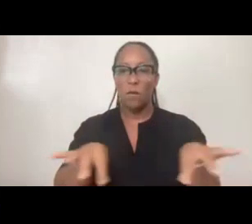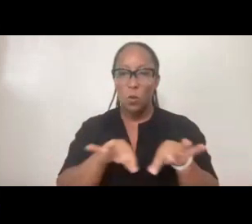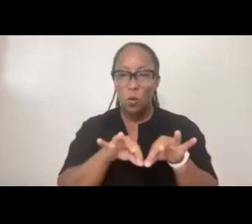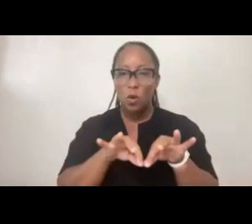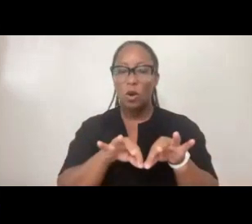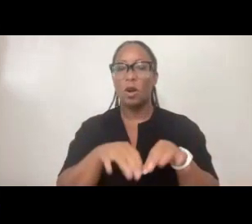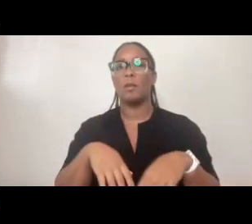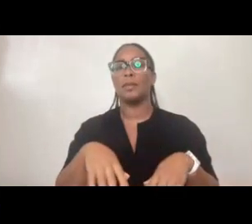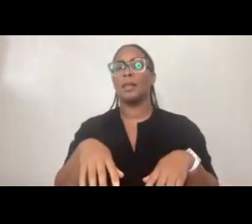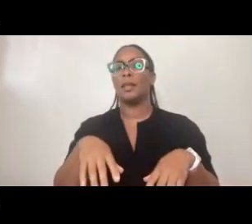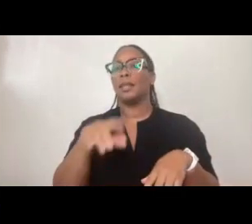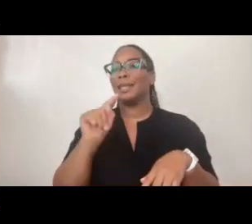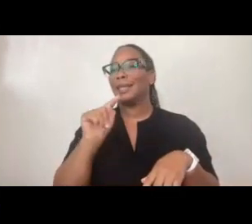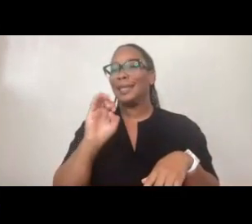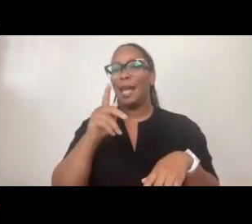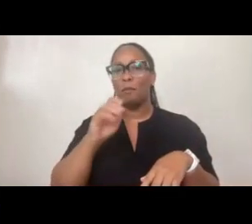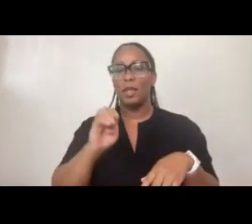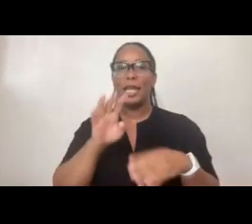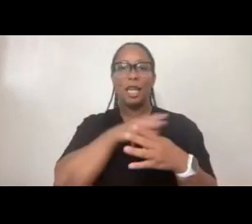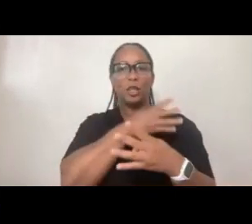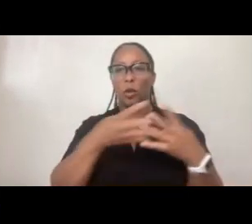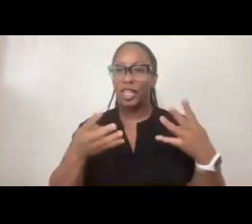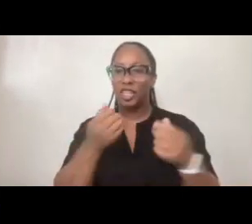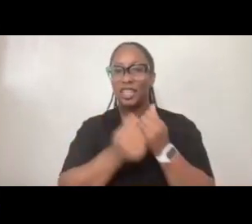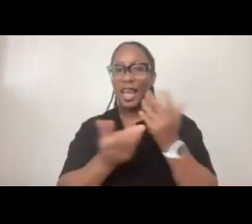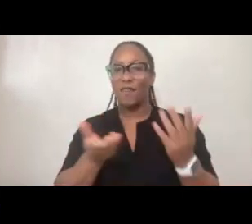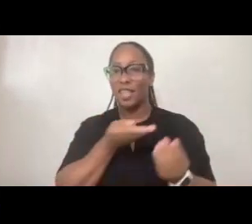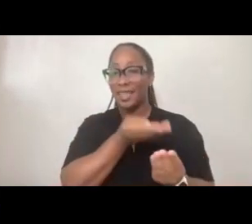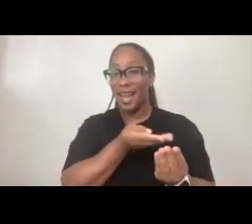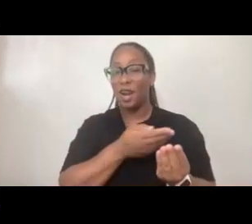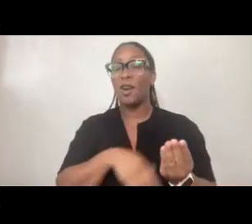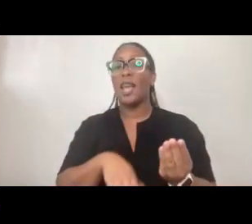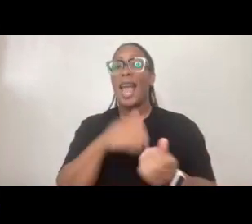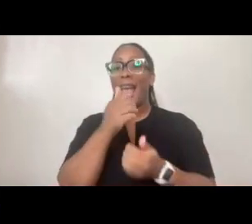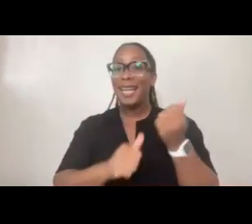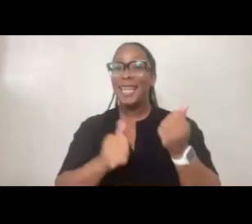Forms and templates and spreadsheets and everything are located and that way each